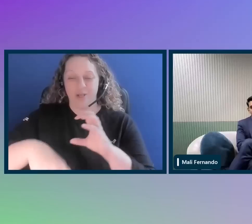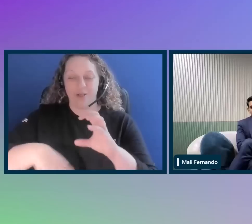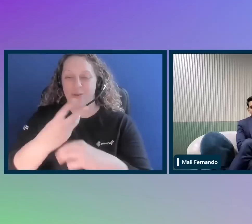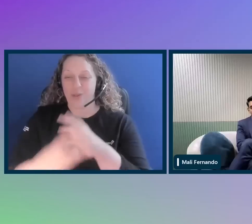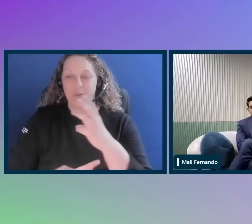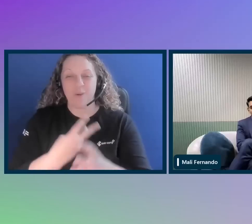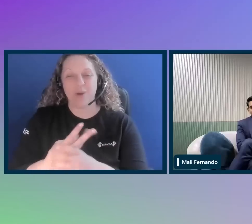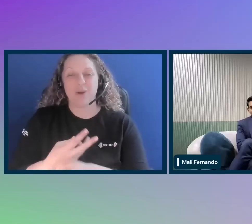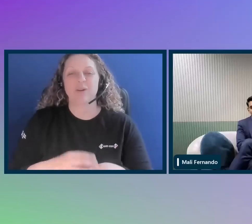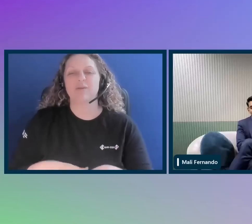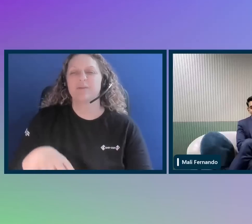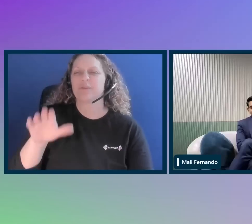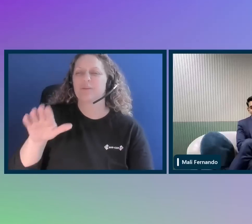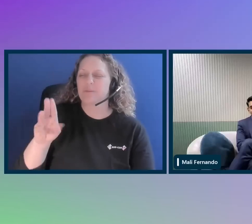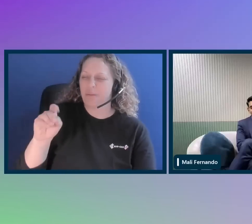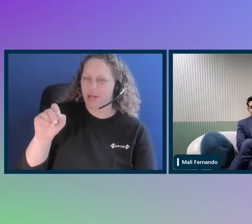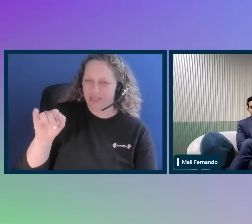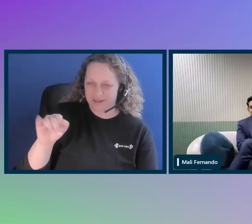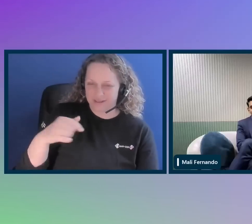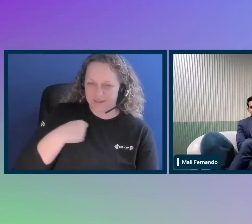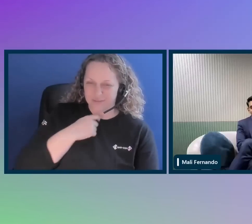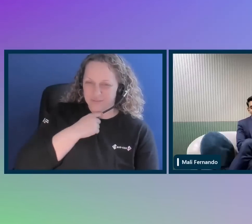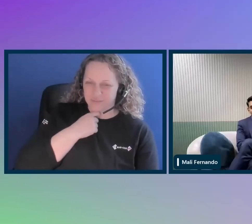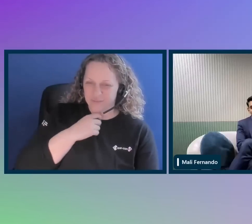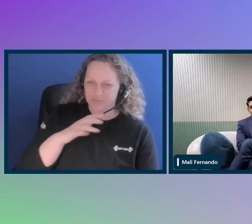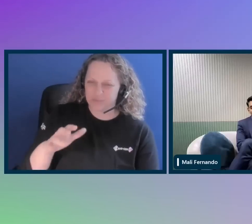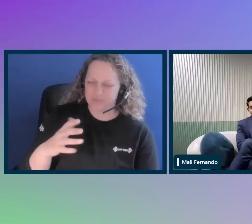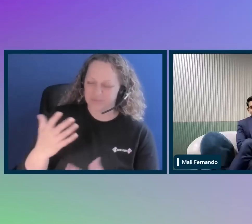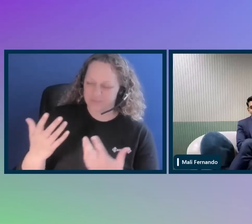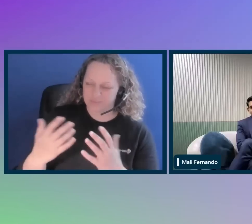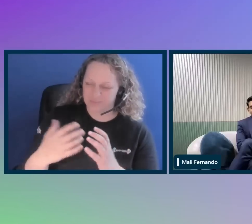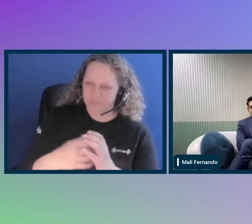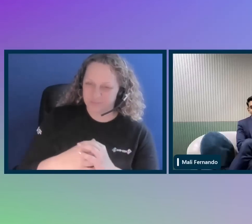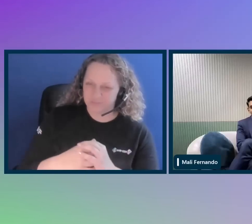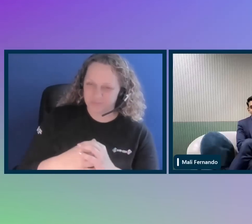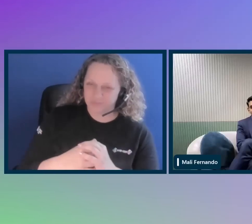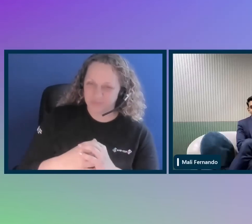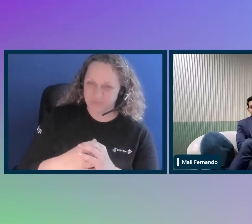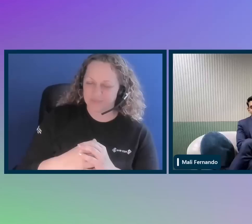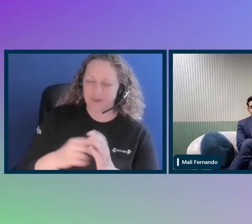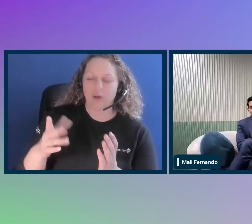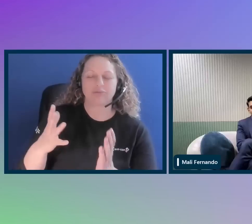So, Mali, once again, I cannot thank you enough for doing this.